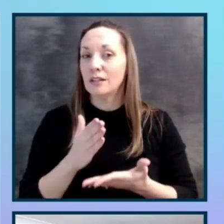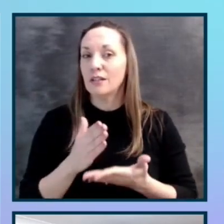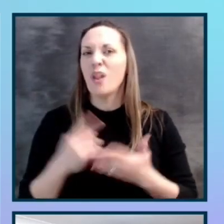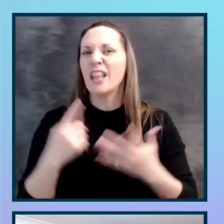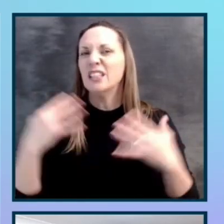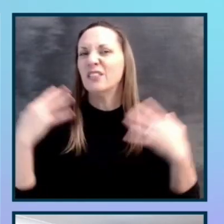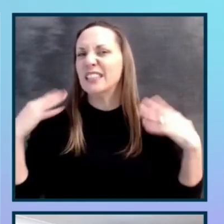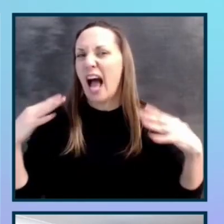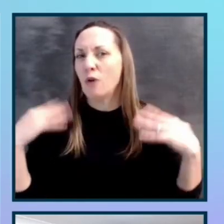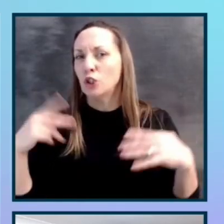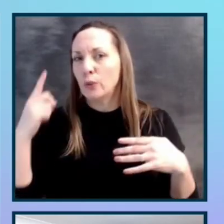Come on.